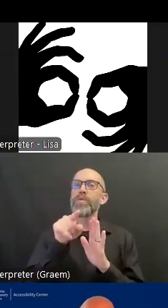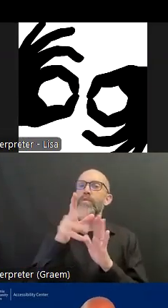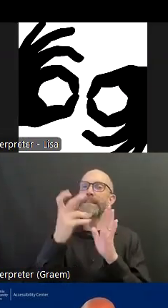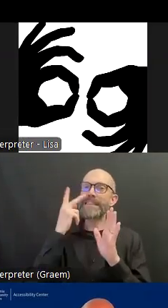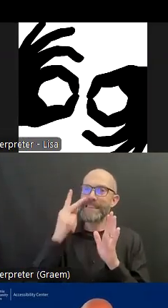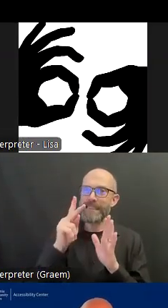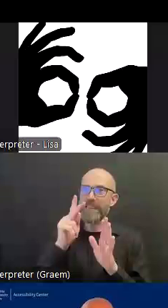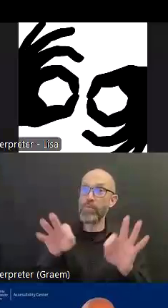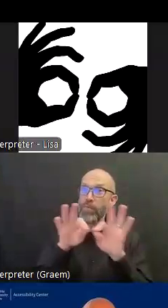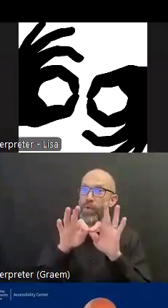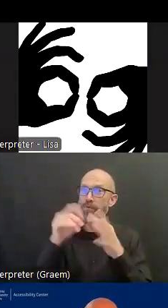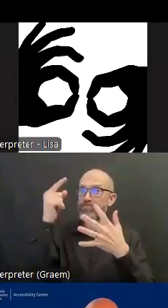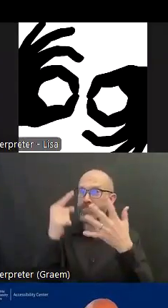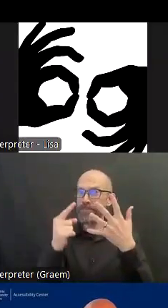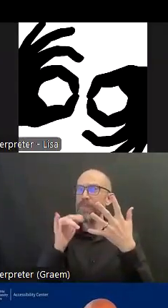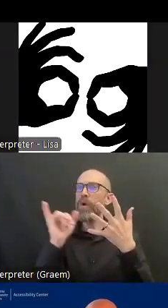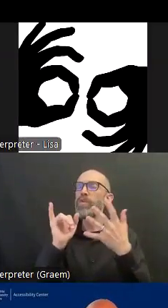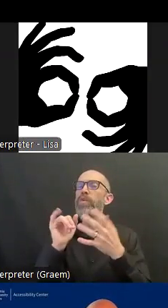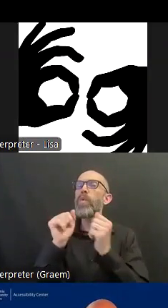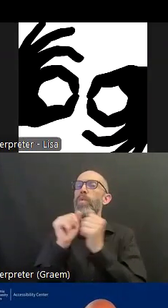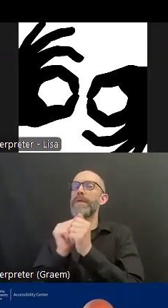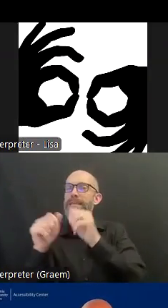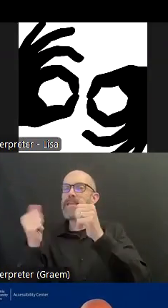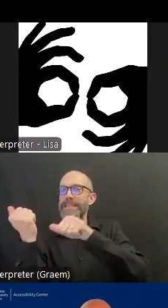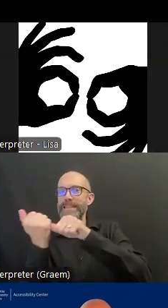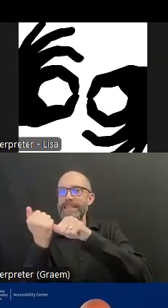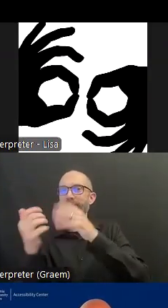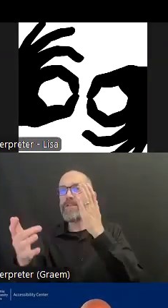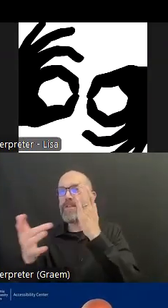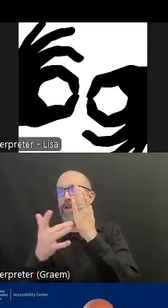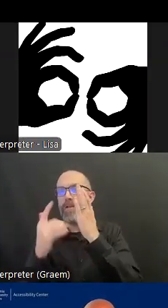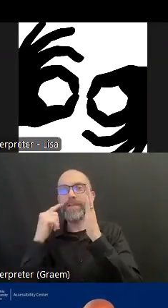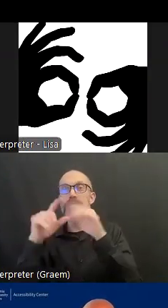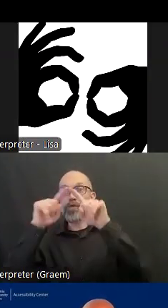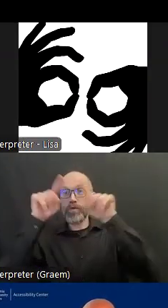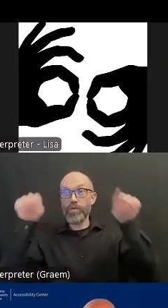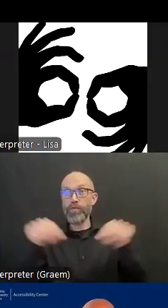but do it using assistive technology, such as using a screen reader or without your mouse,